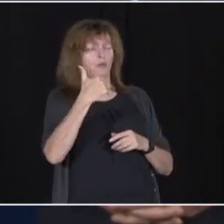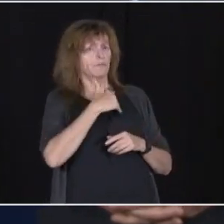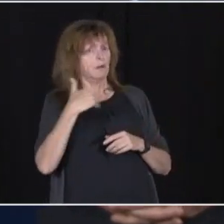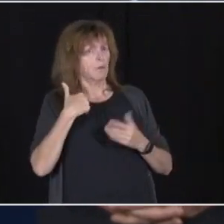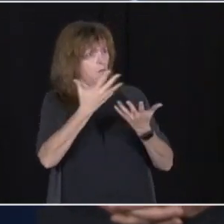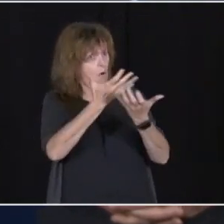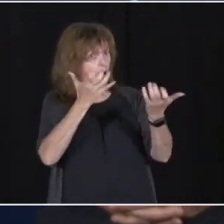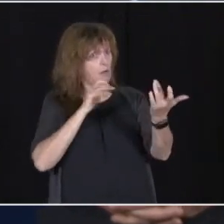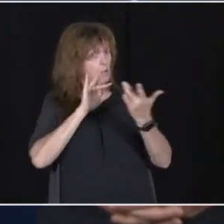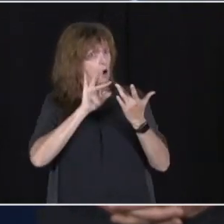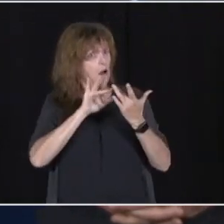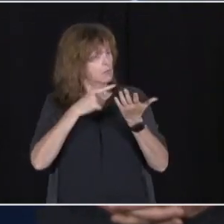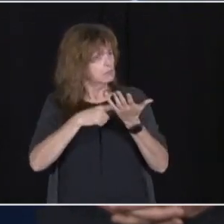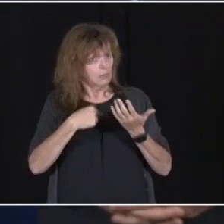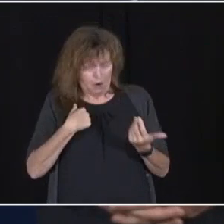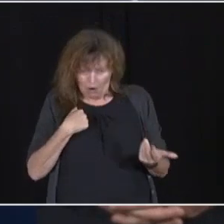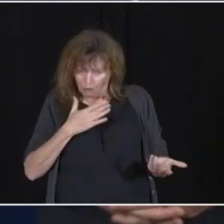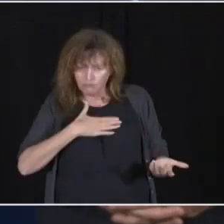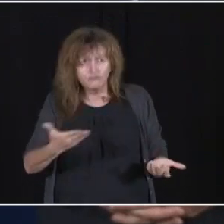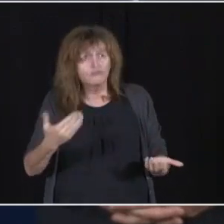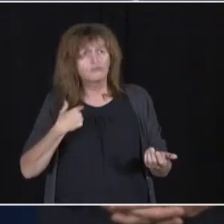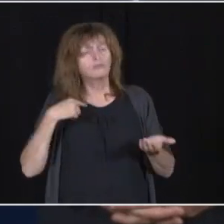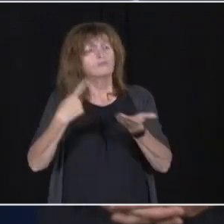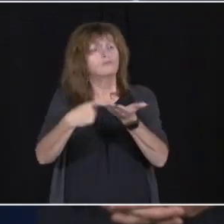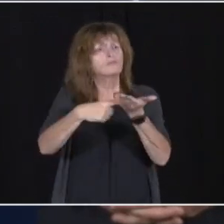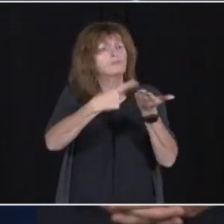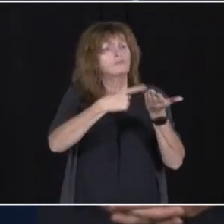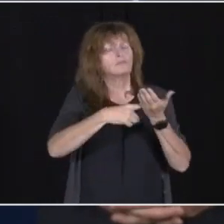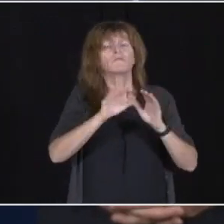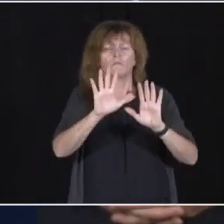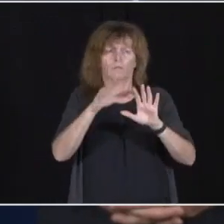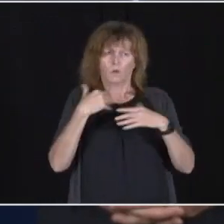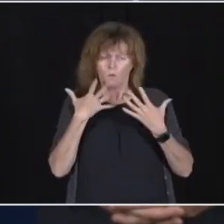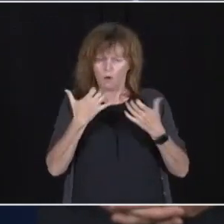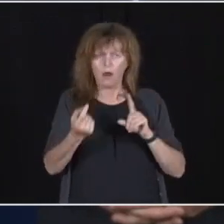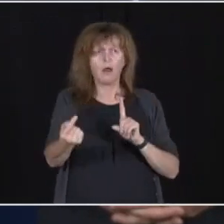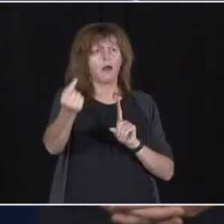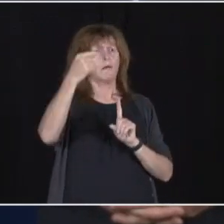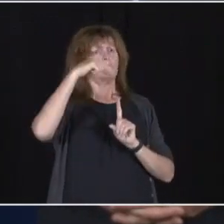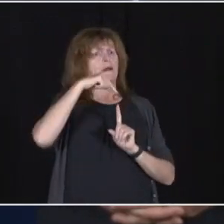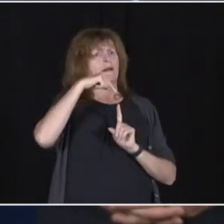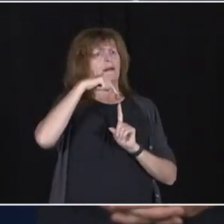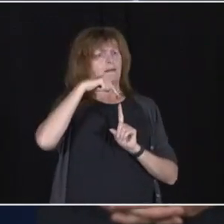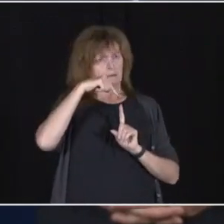But if they want to call me and talk to me about it, absolutely. I have no problem with that.